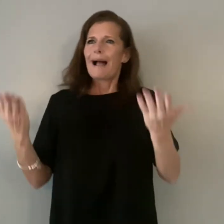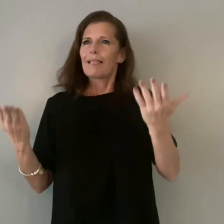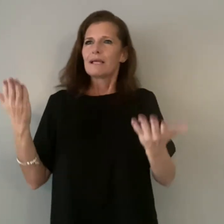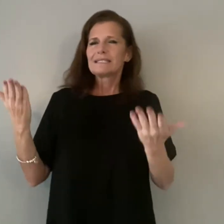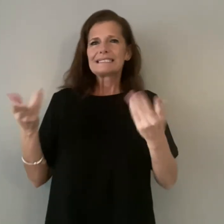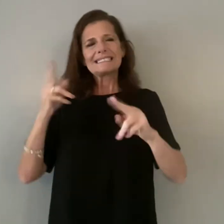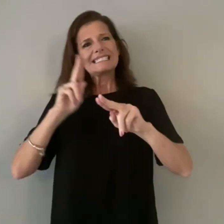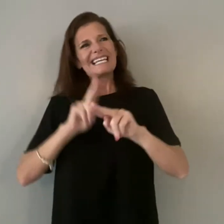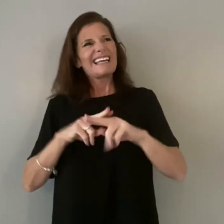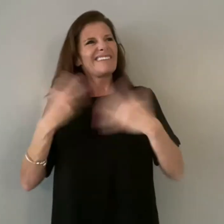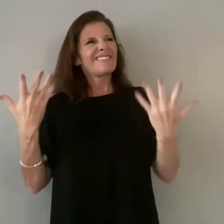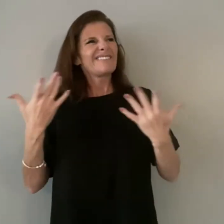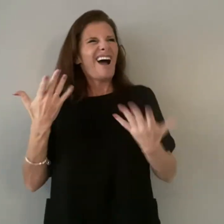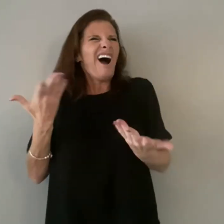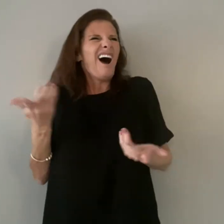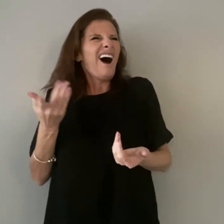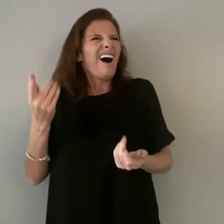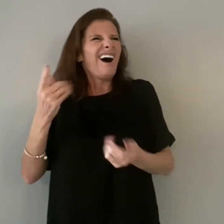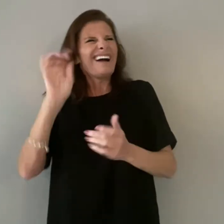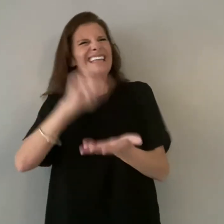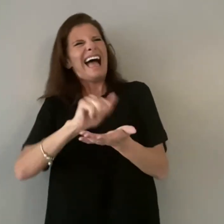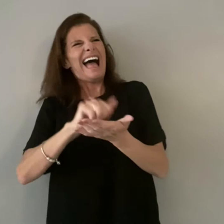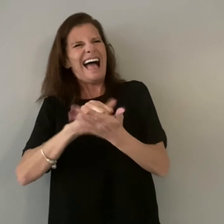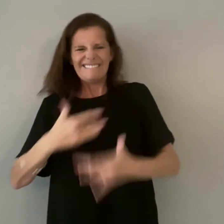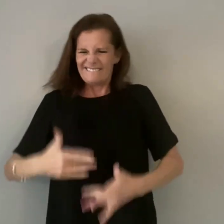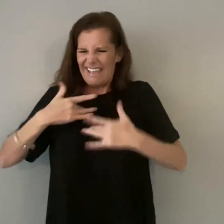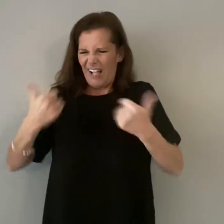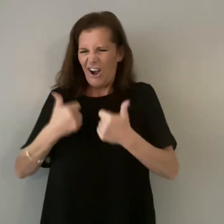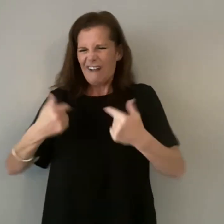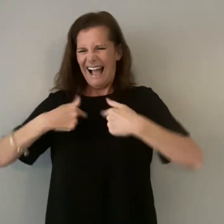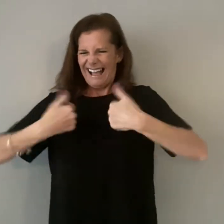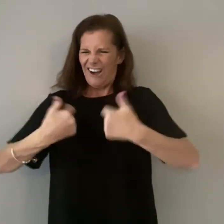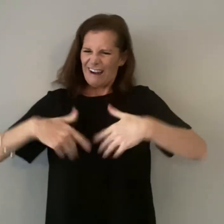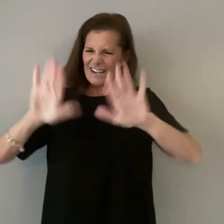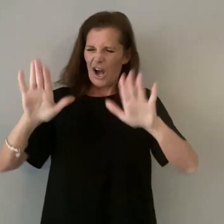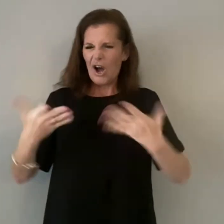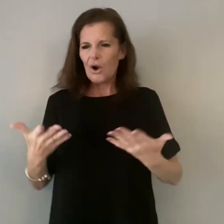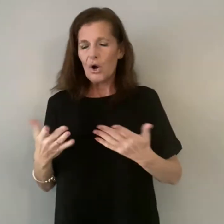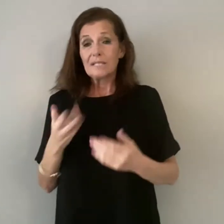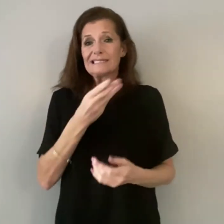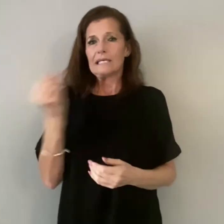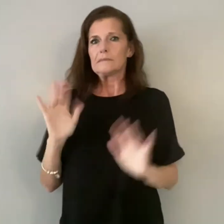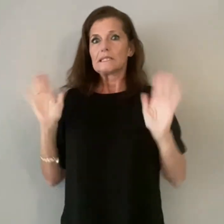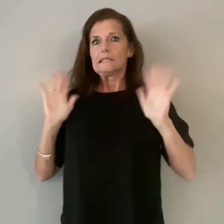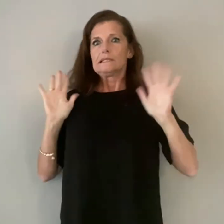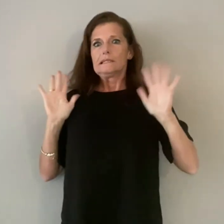because if you take on board, what risk is, actually you can realize that most of your decision-making